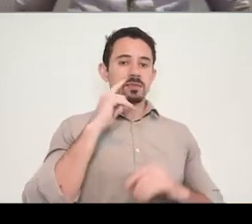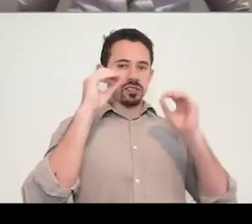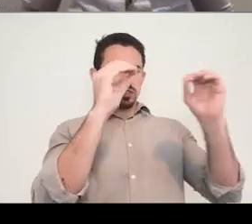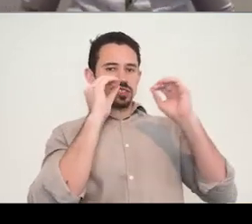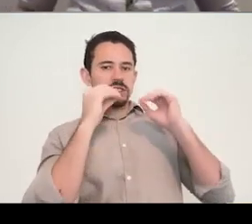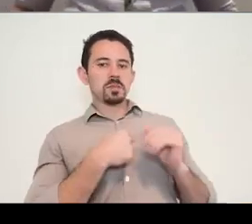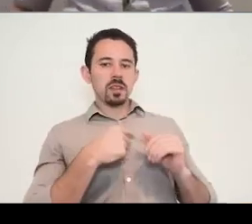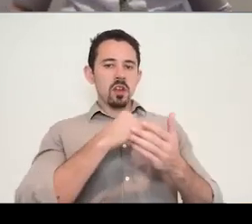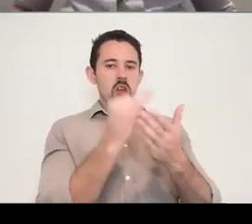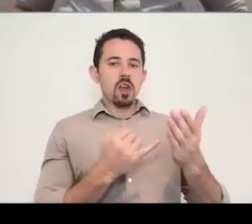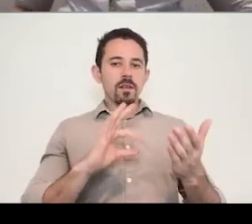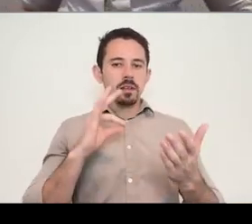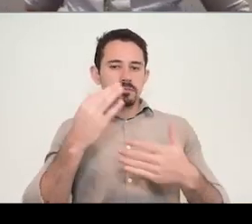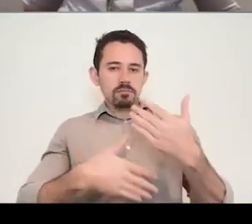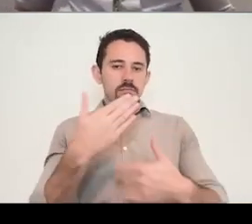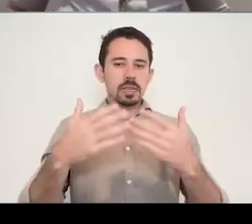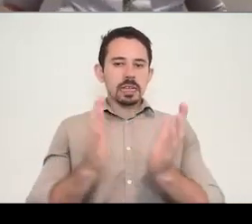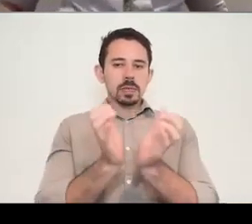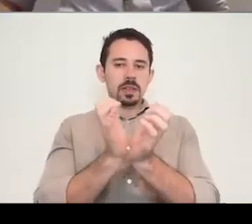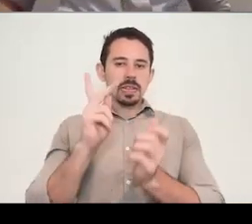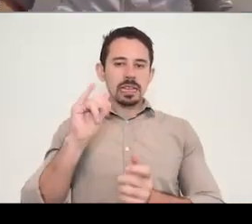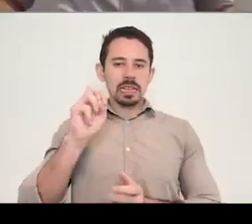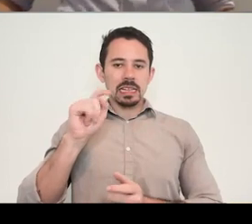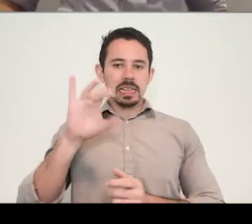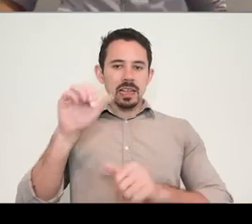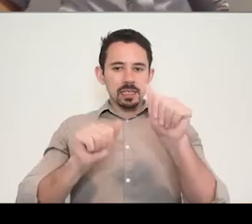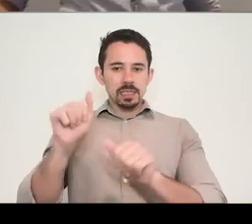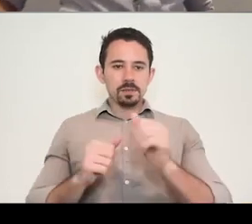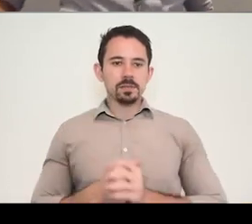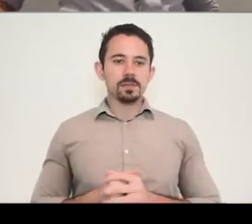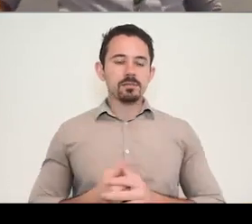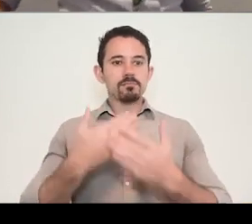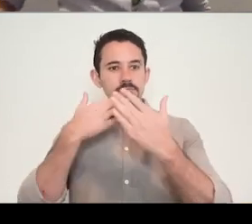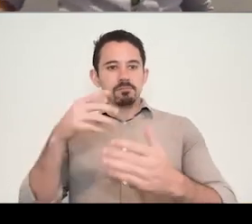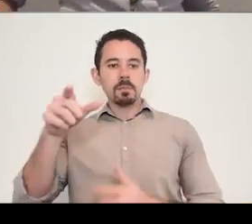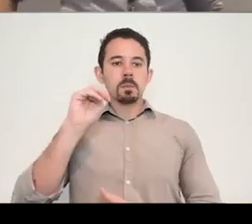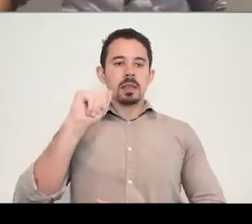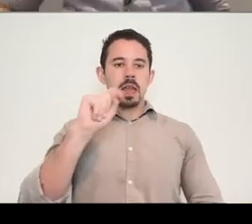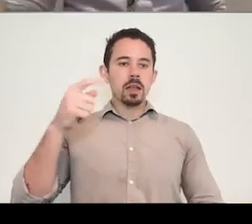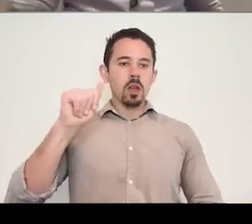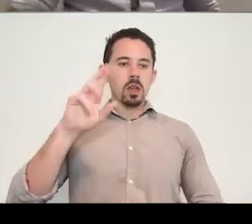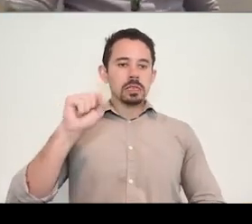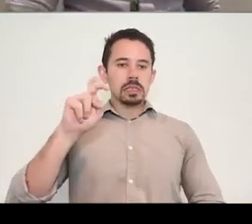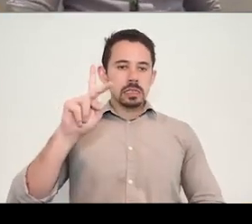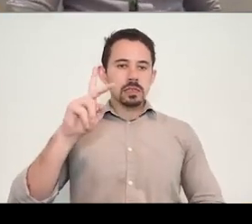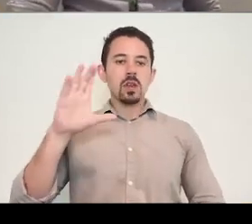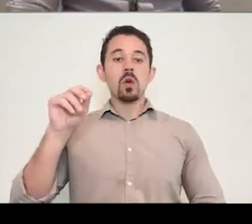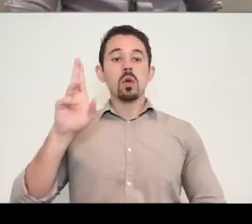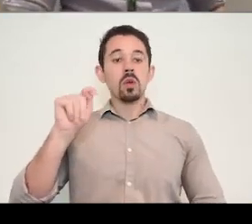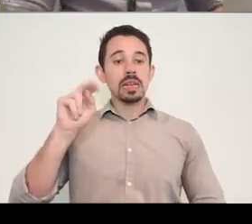Courtney, Julia, Joe, and Dan for all of your helpful feedback and advice over the years.